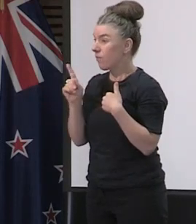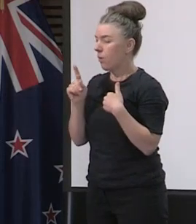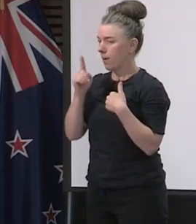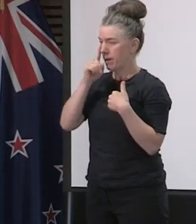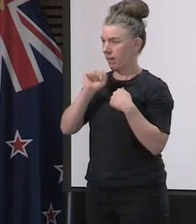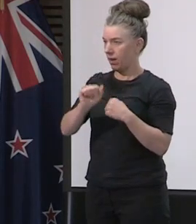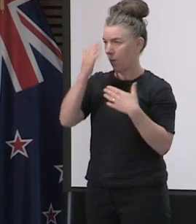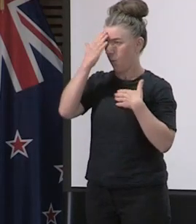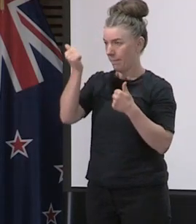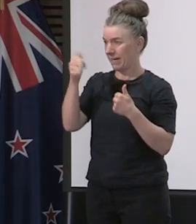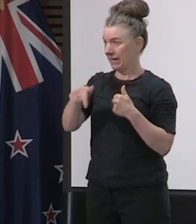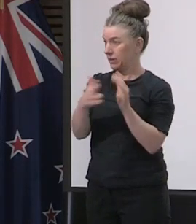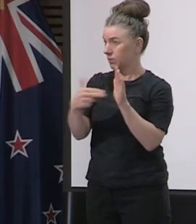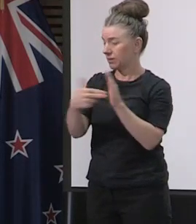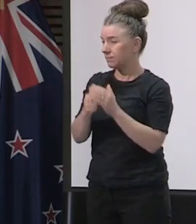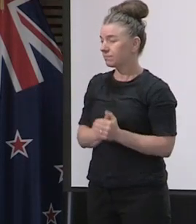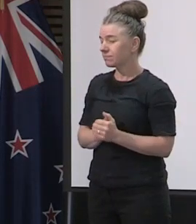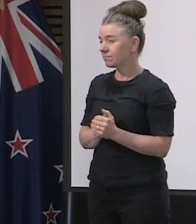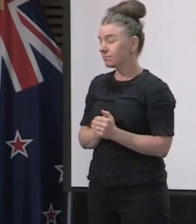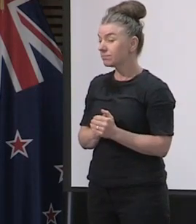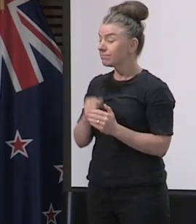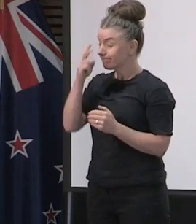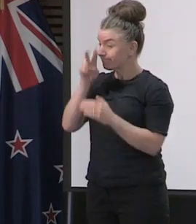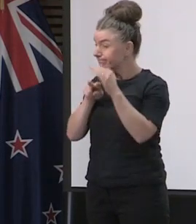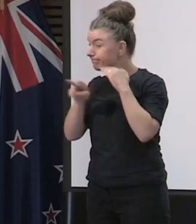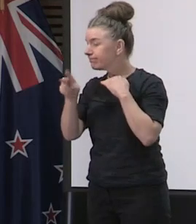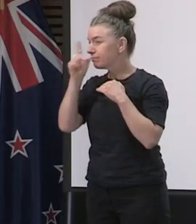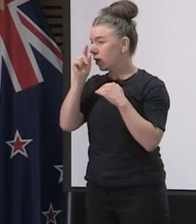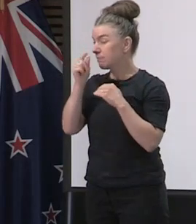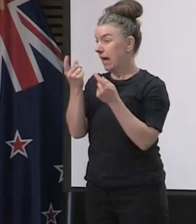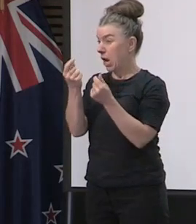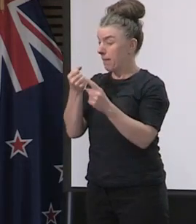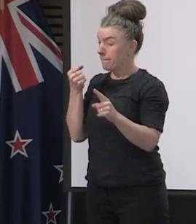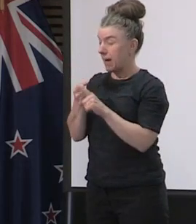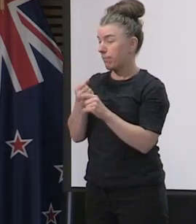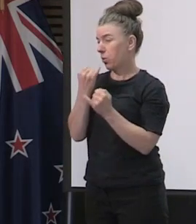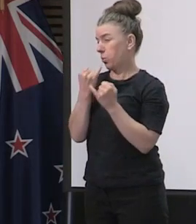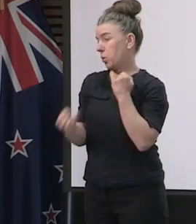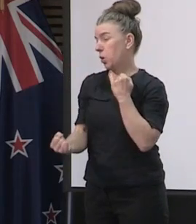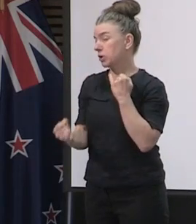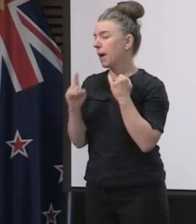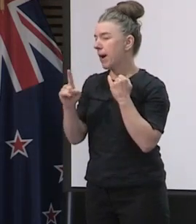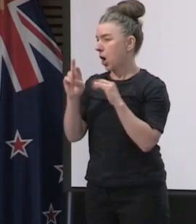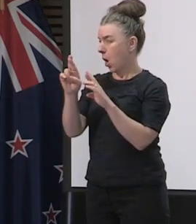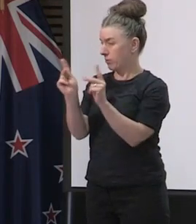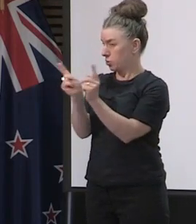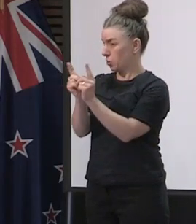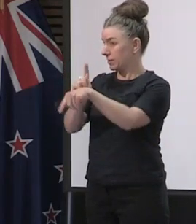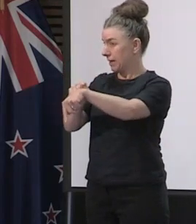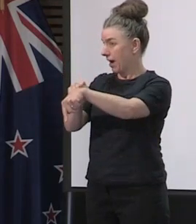what's required now for the wellbeing of New Zealanders. Projections suggest our economic shock could be sharp.